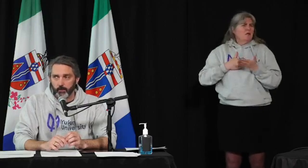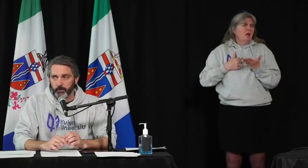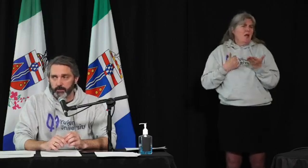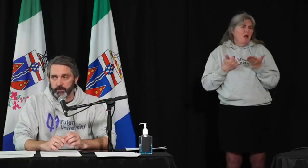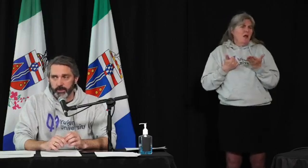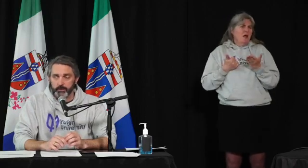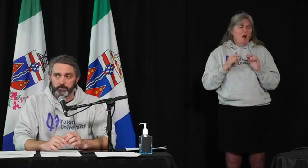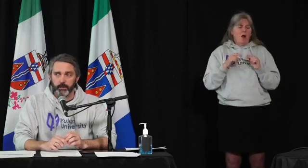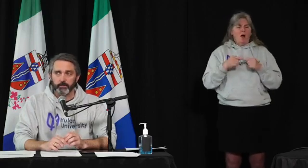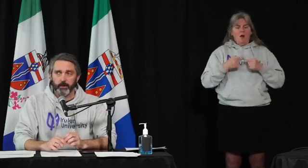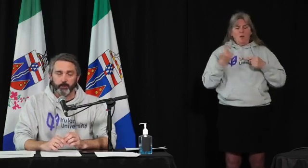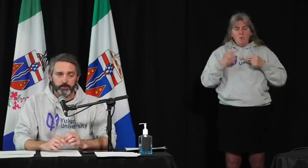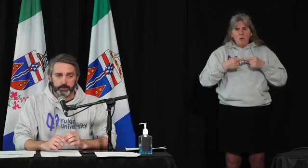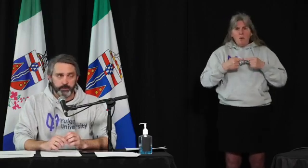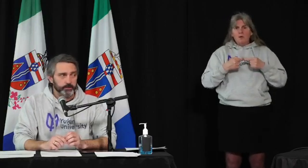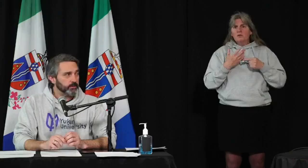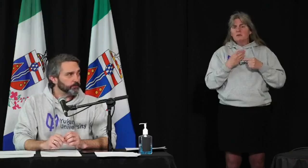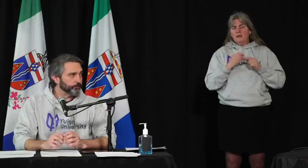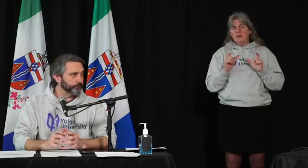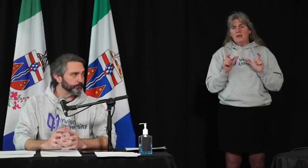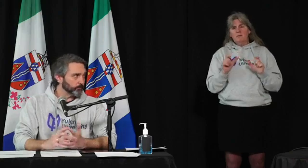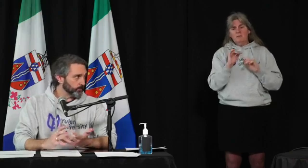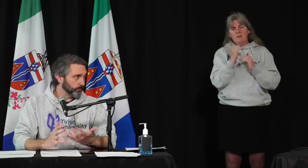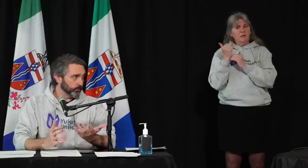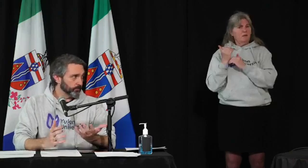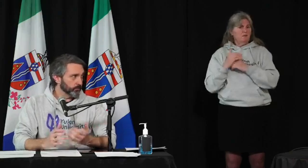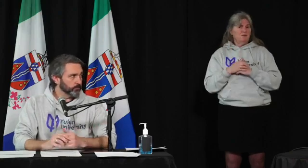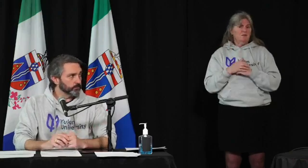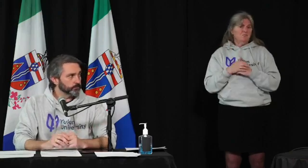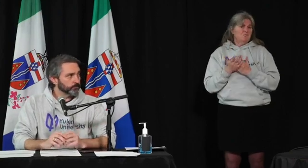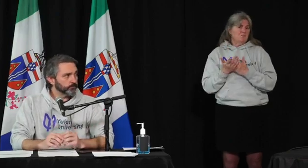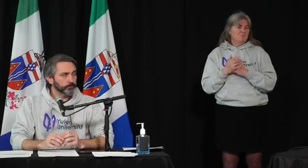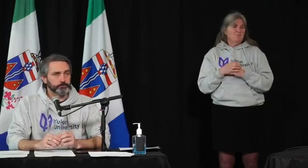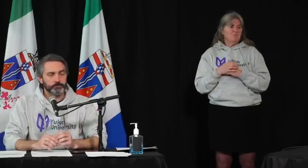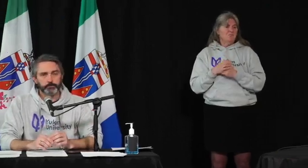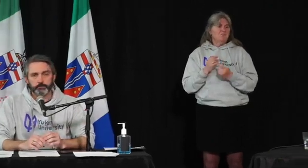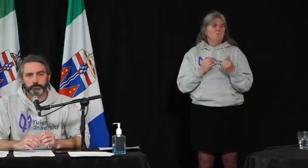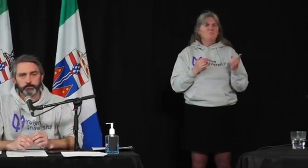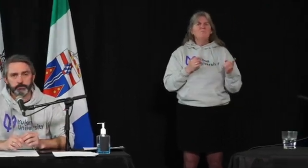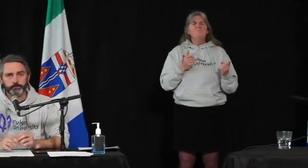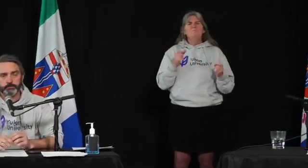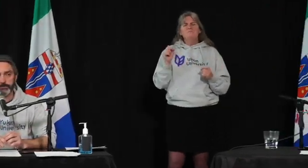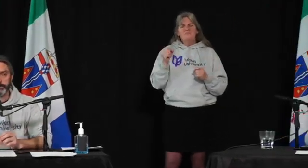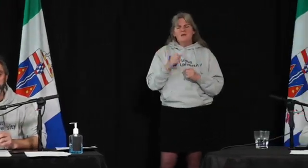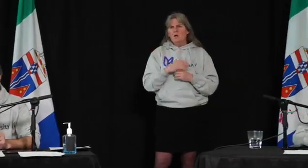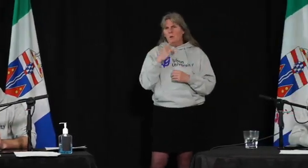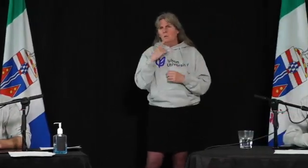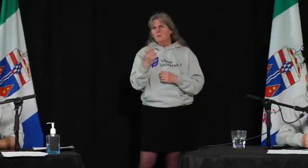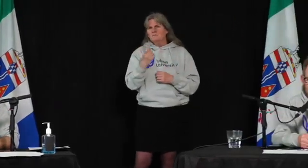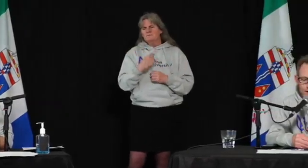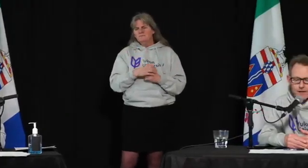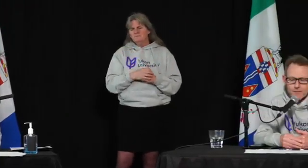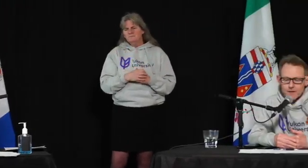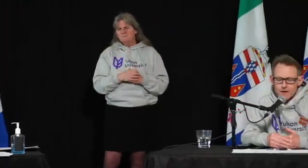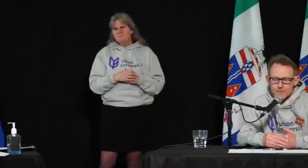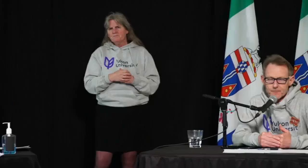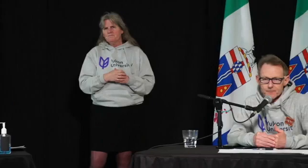comes to our borders and when it comes to our restrictions. Yeah, it is a really good